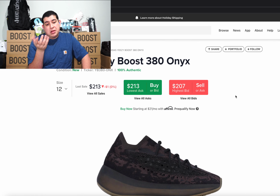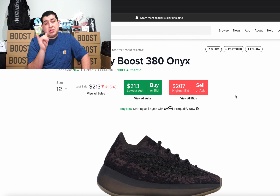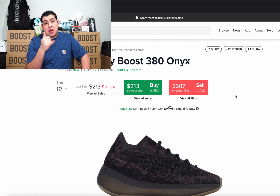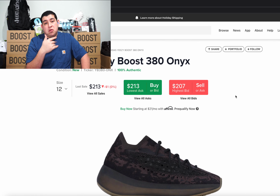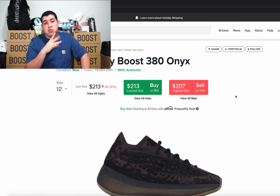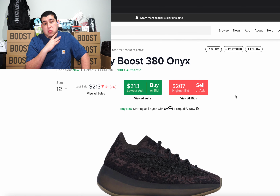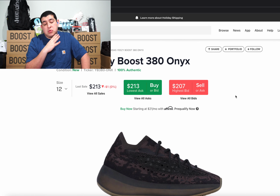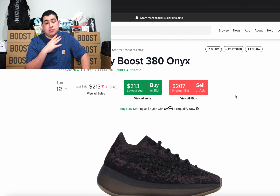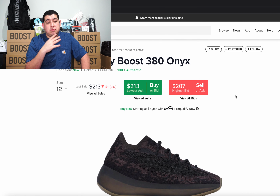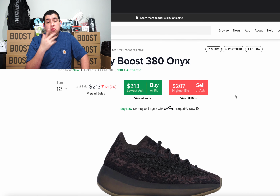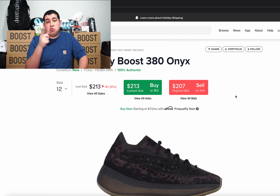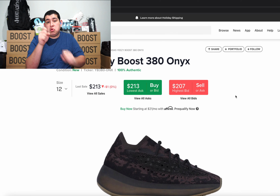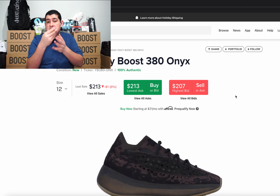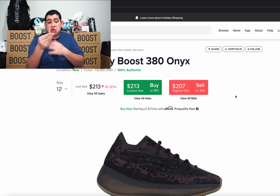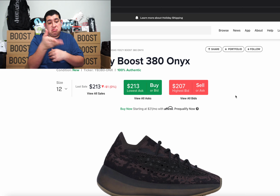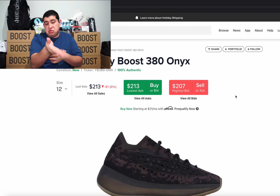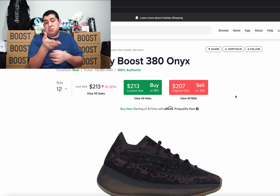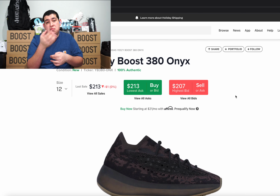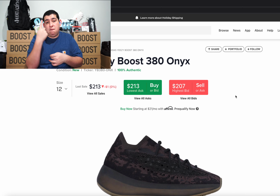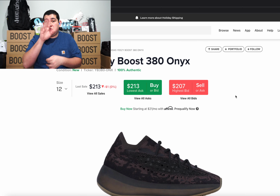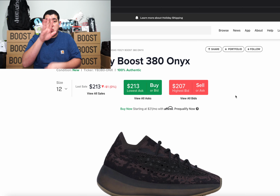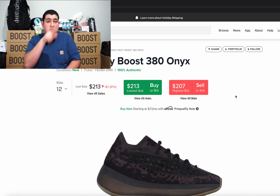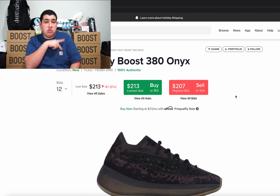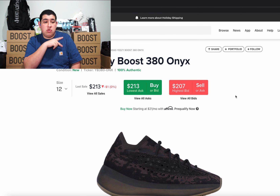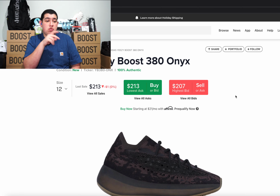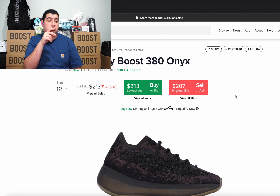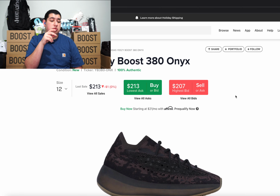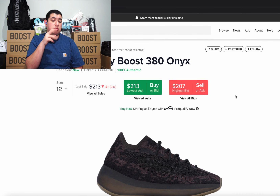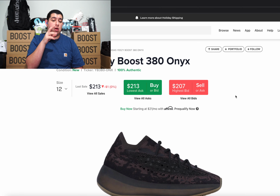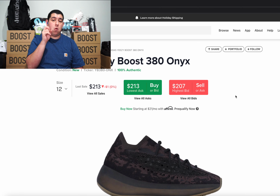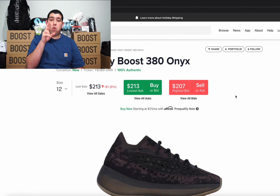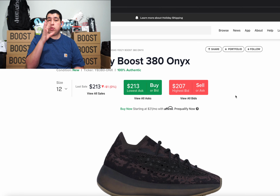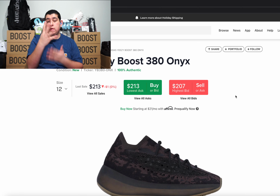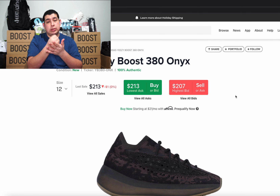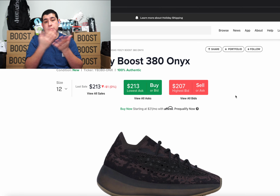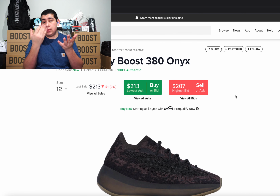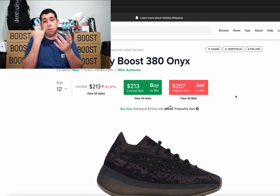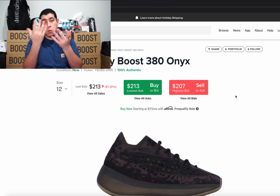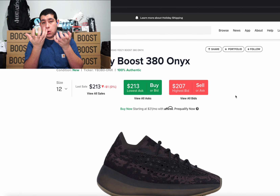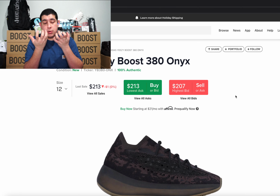You can buy it as your personal or collection..